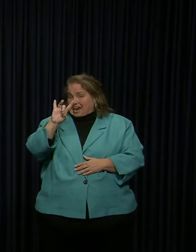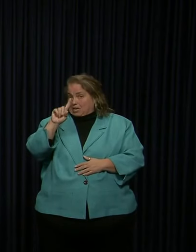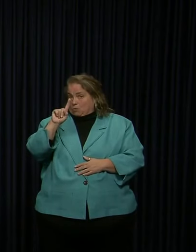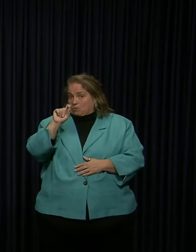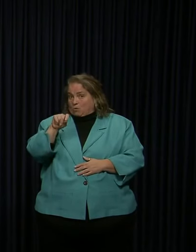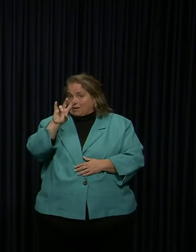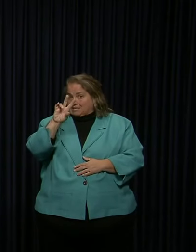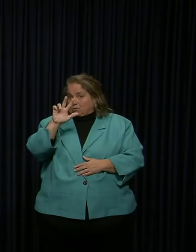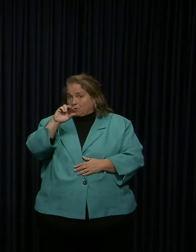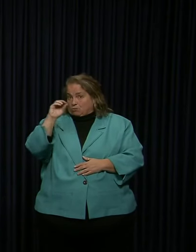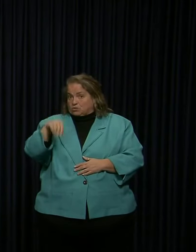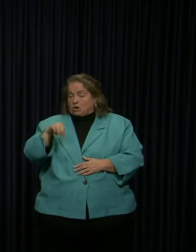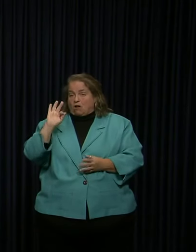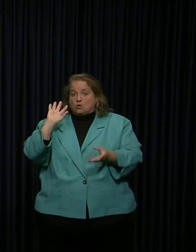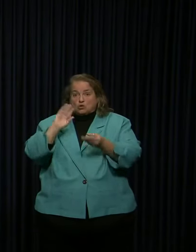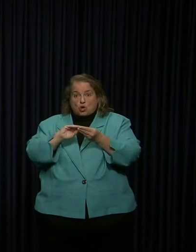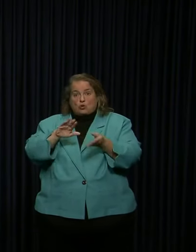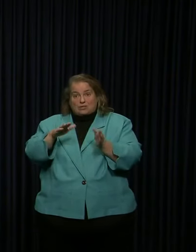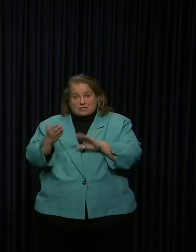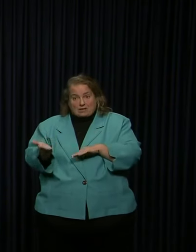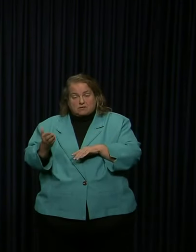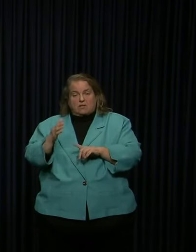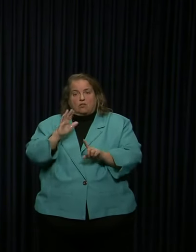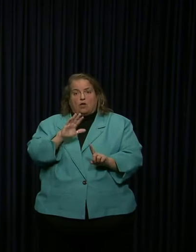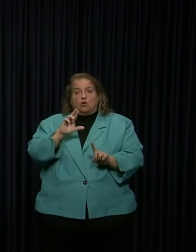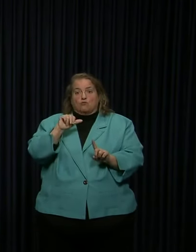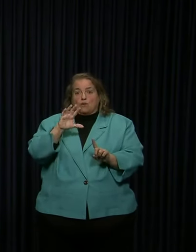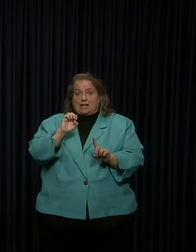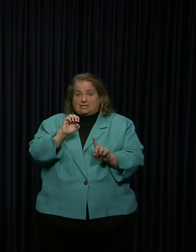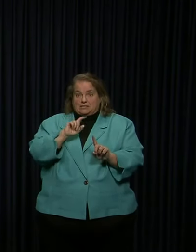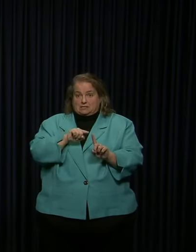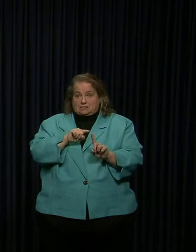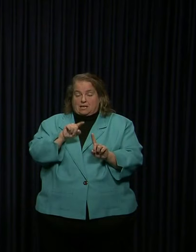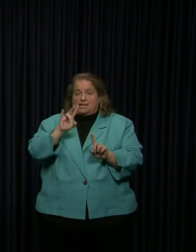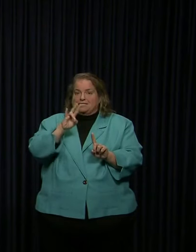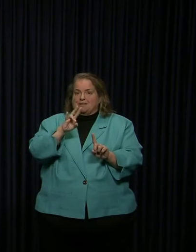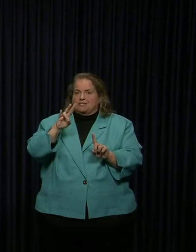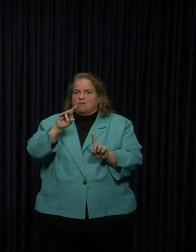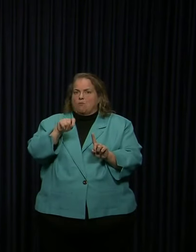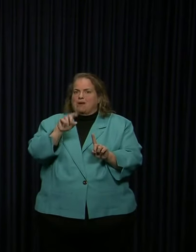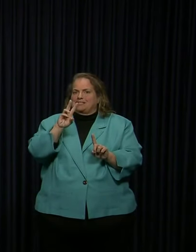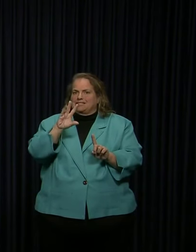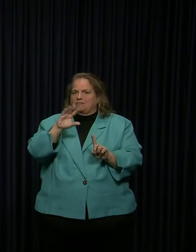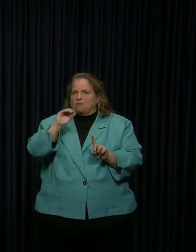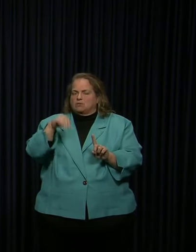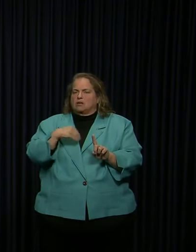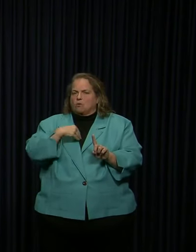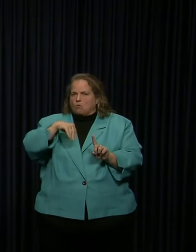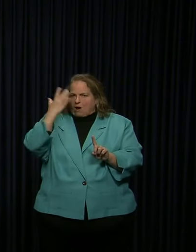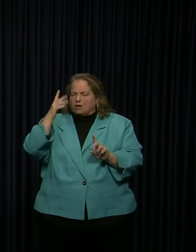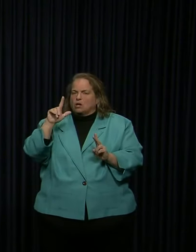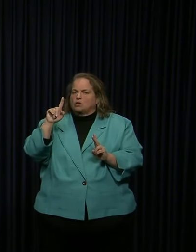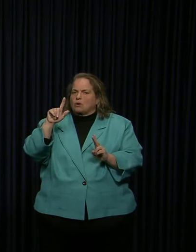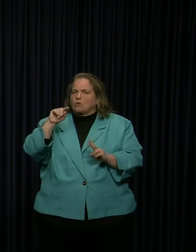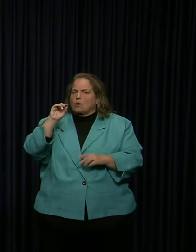1.18% HISPANIC. SO AGAIN, WHILE A GOOD DAY, WHO